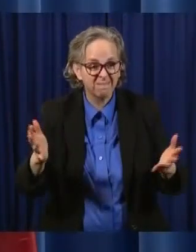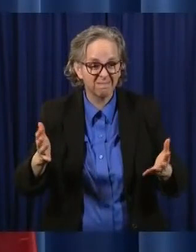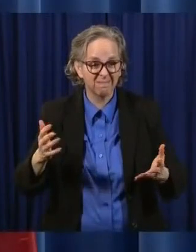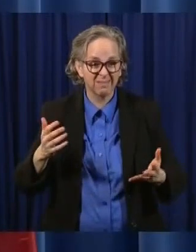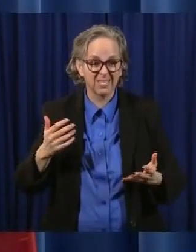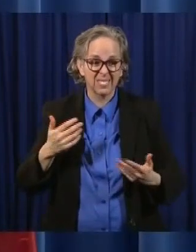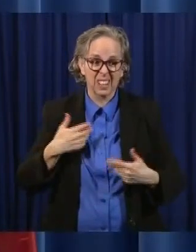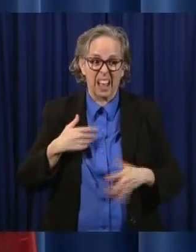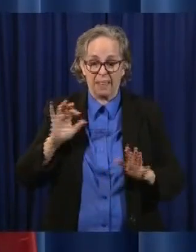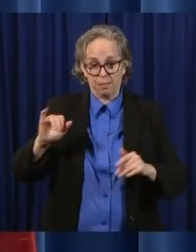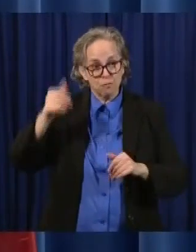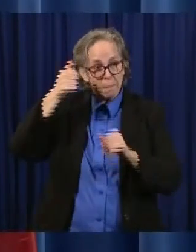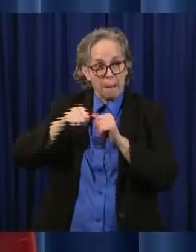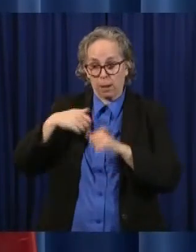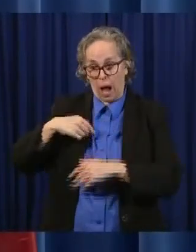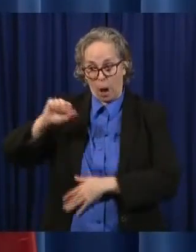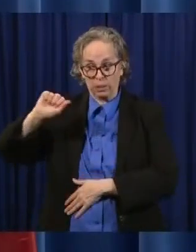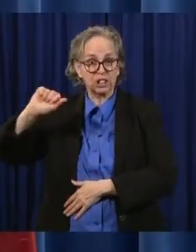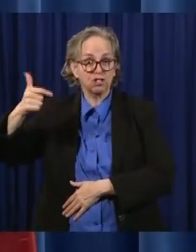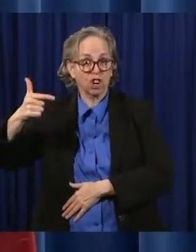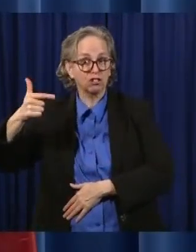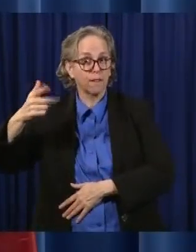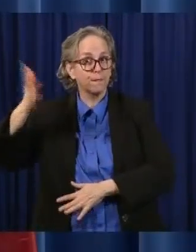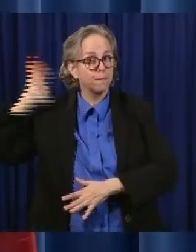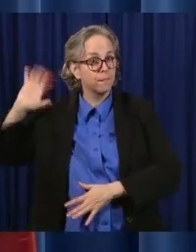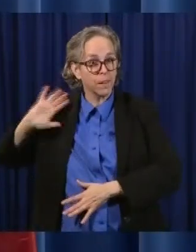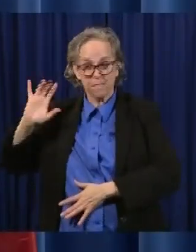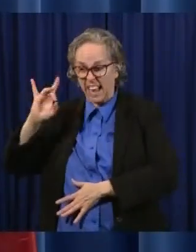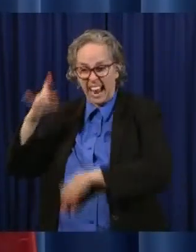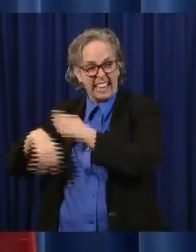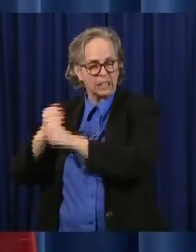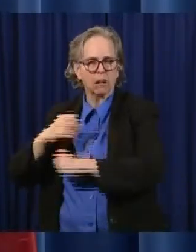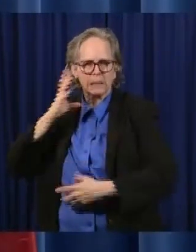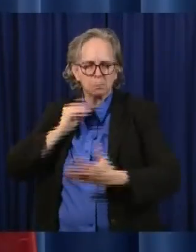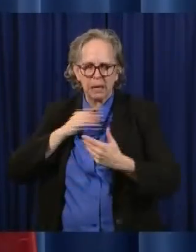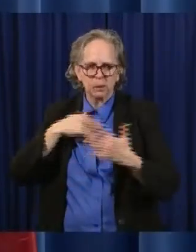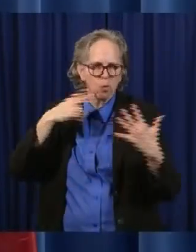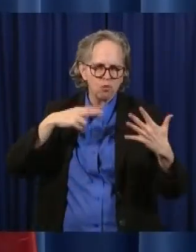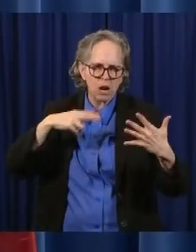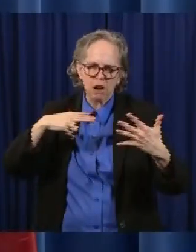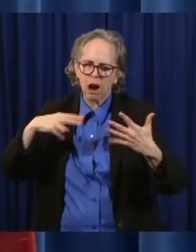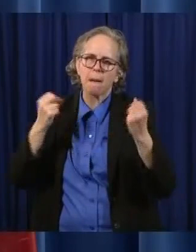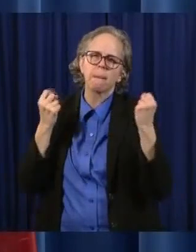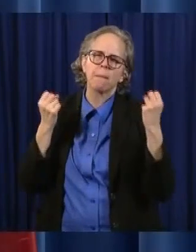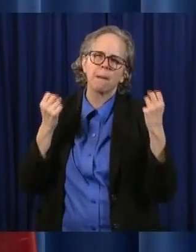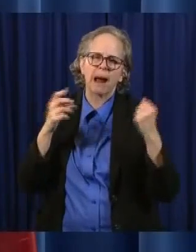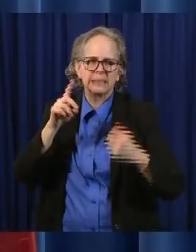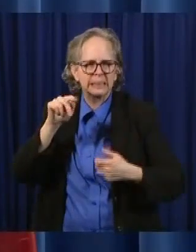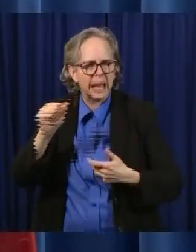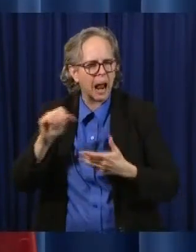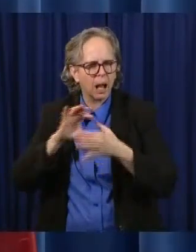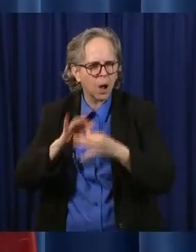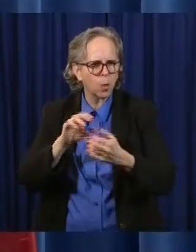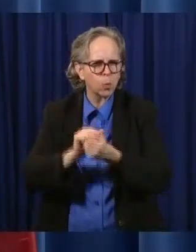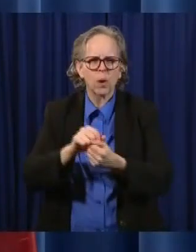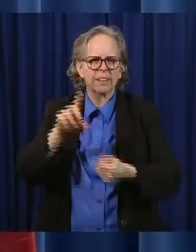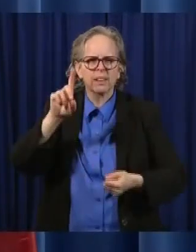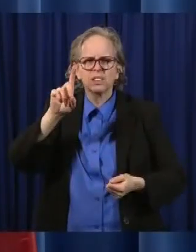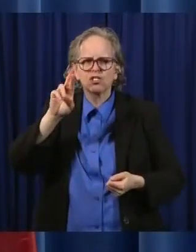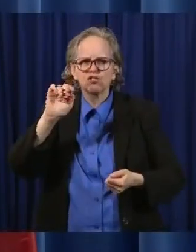THE PUBLIC. I CAN TELL YOU THAT AS ATTORNEY